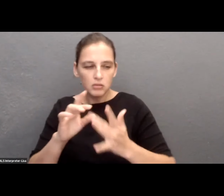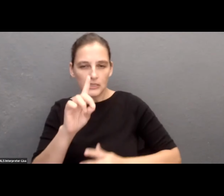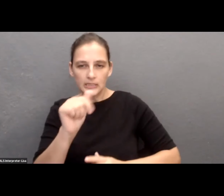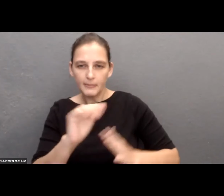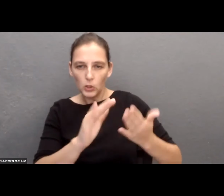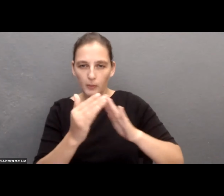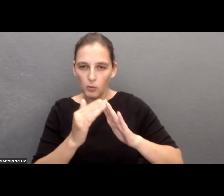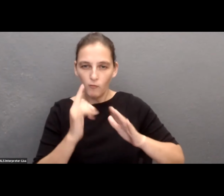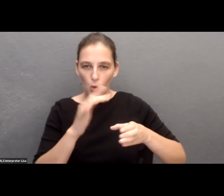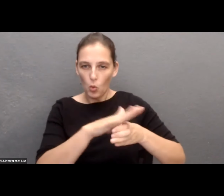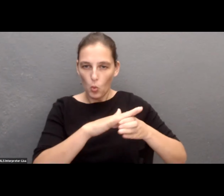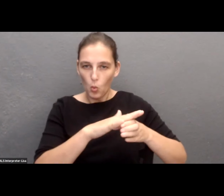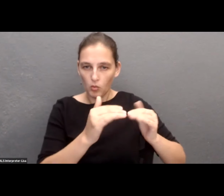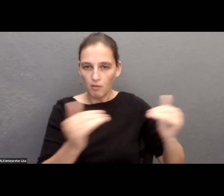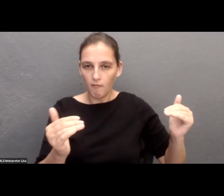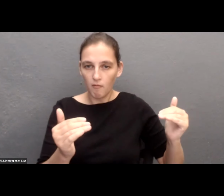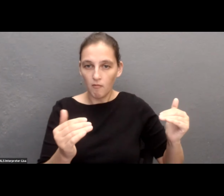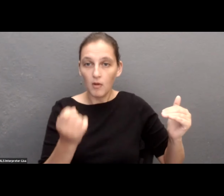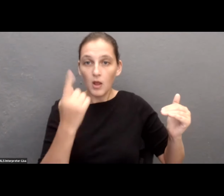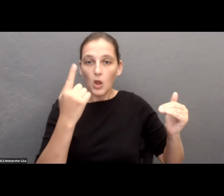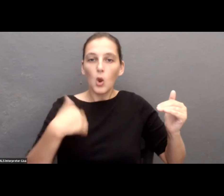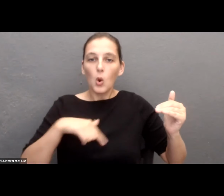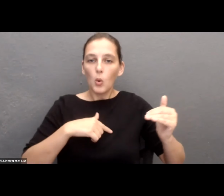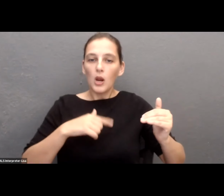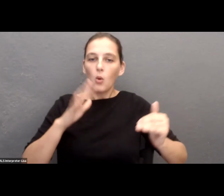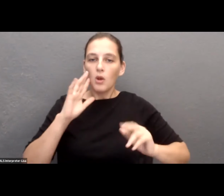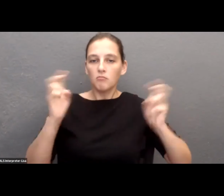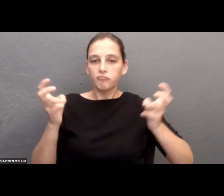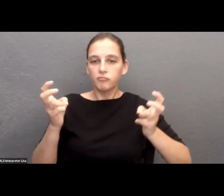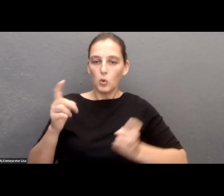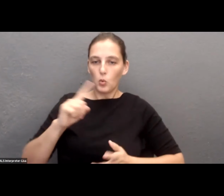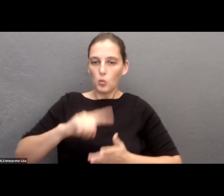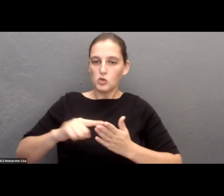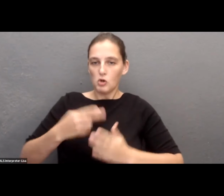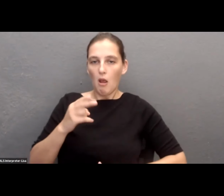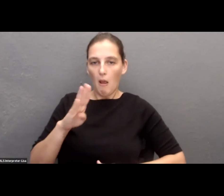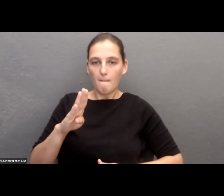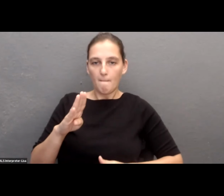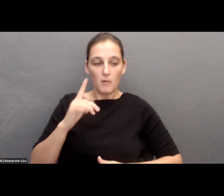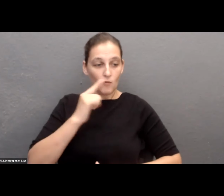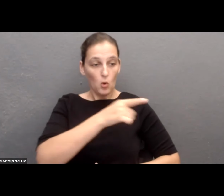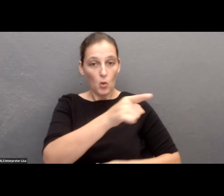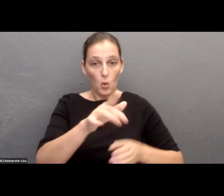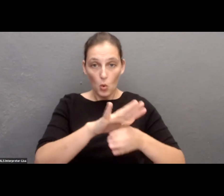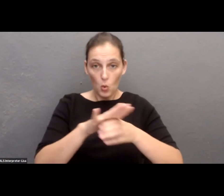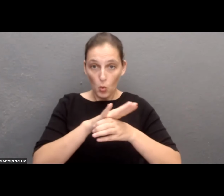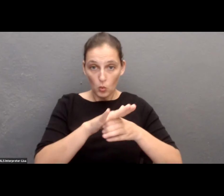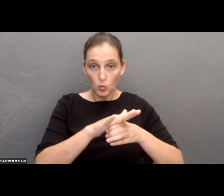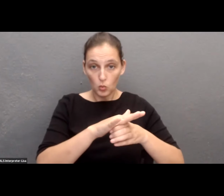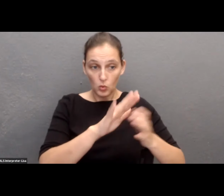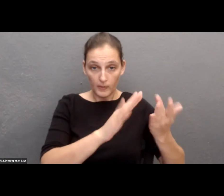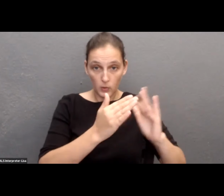we were serve as a regional hub for local communities from this month through September